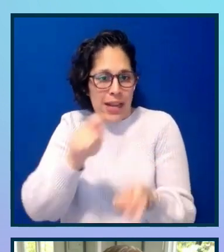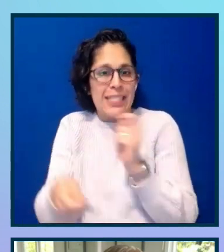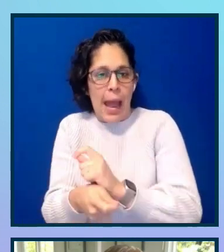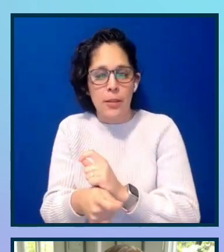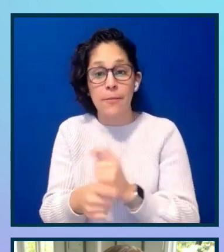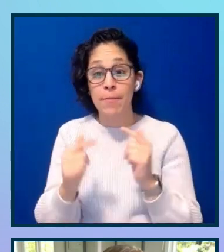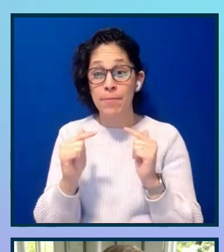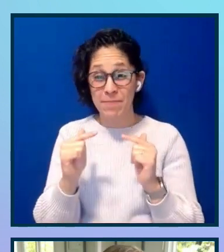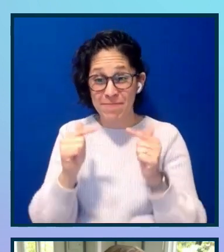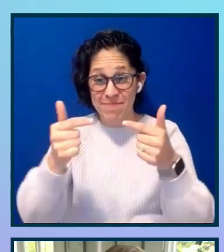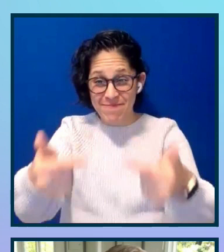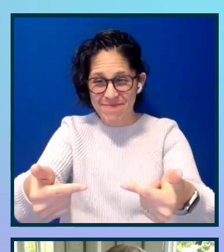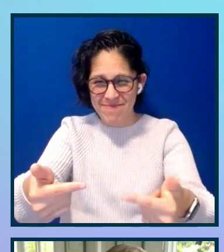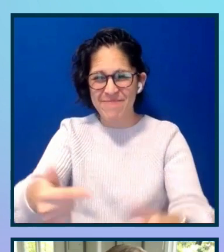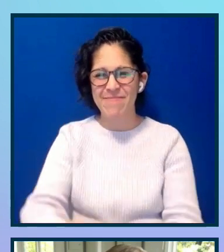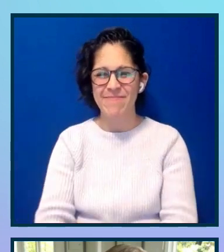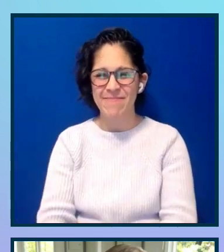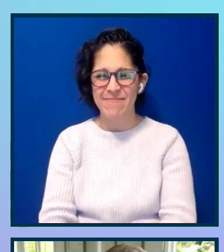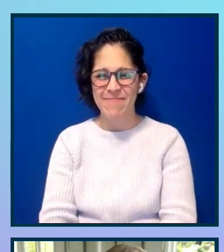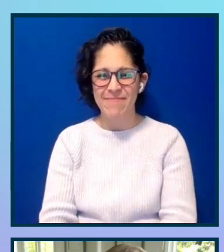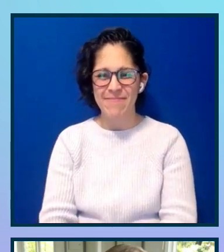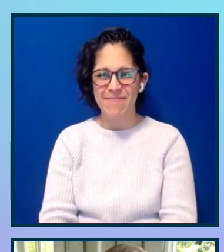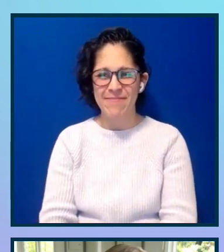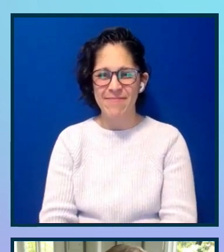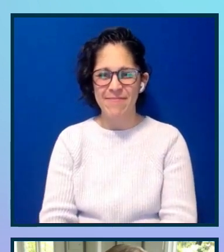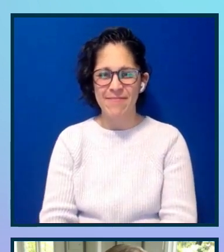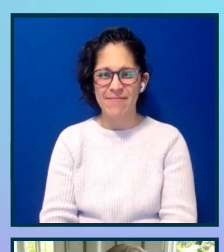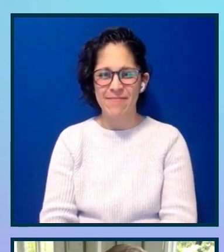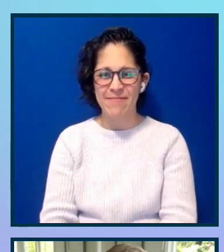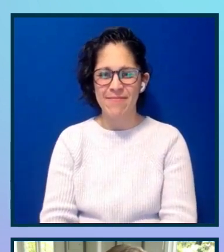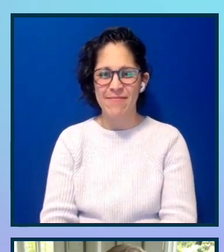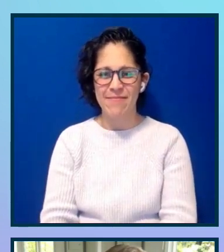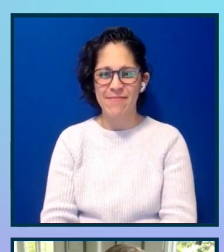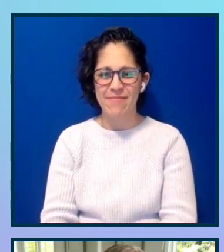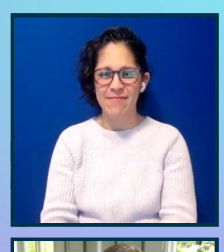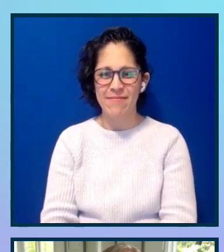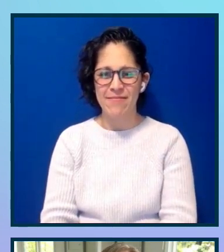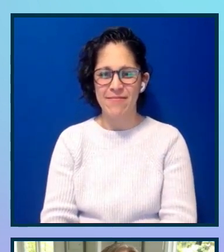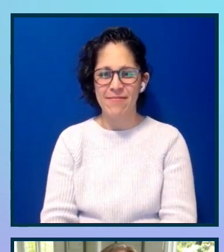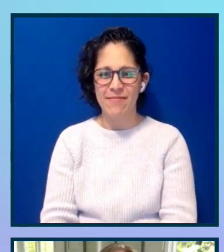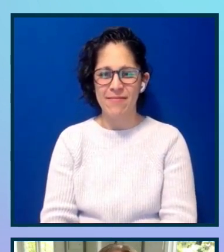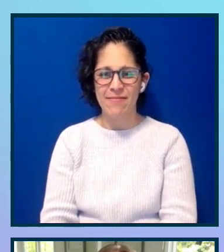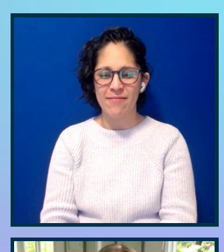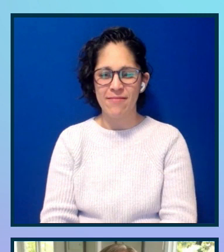Let me go back to my notes here, make sure I'm hitting all these beats correctly. Yeah, let's do e-commerce.